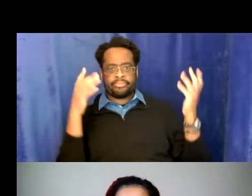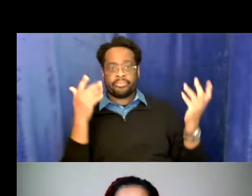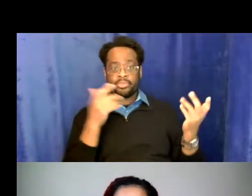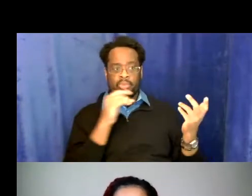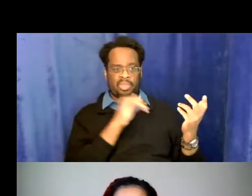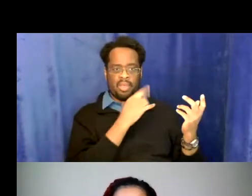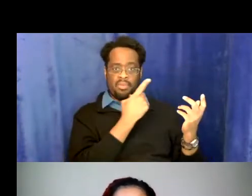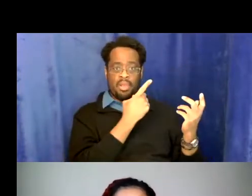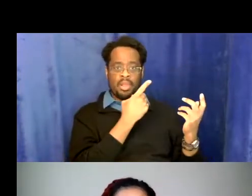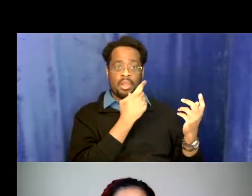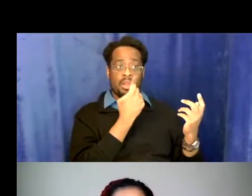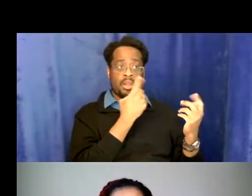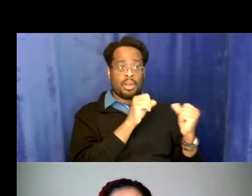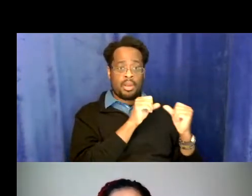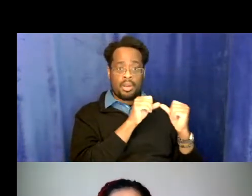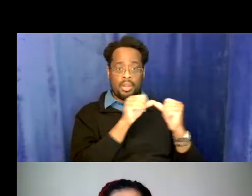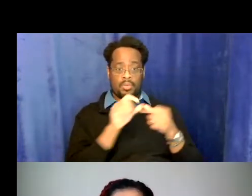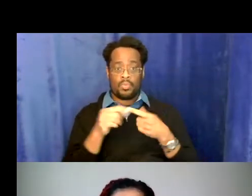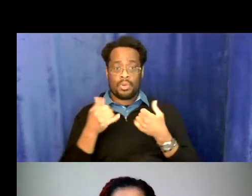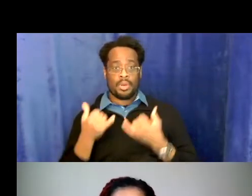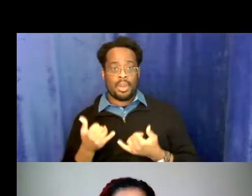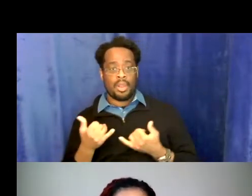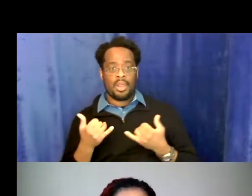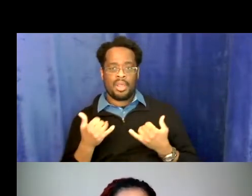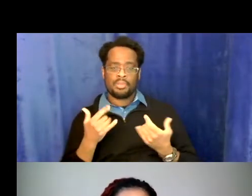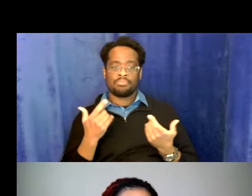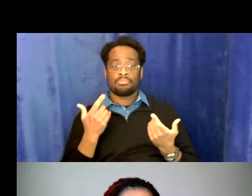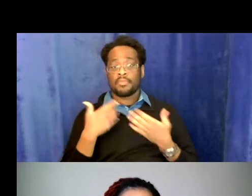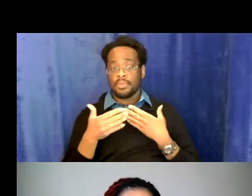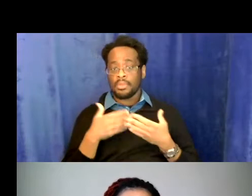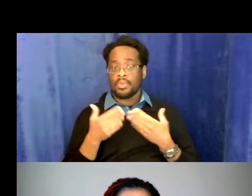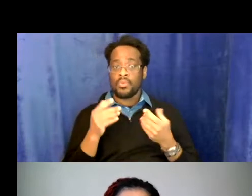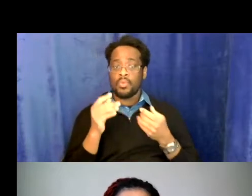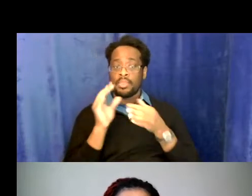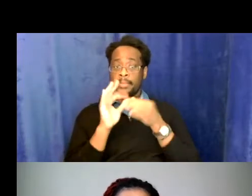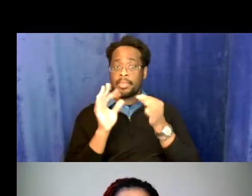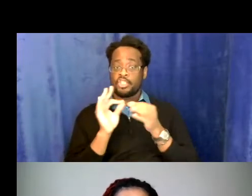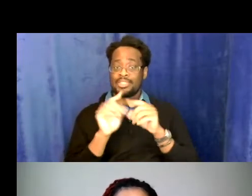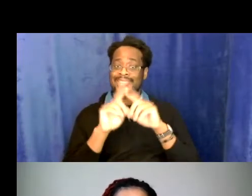And that's where a lot of the actual war of the civil rights movement came from.